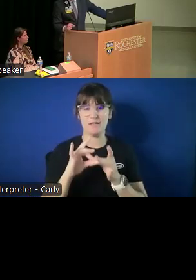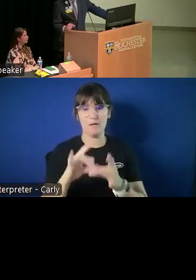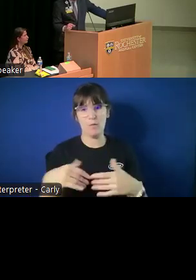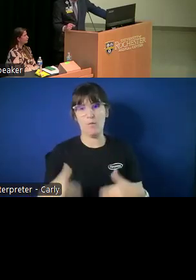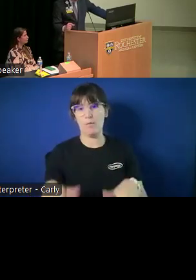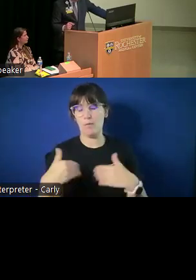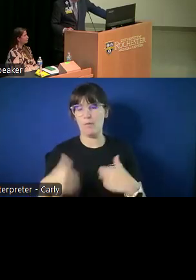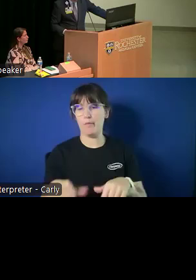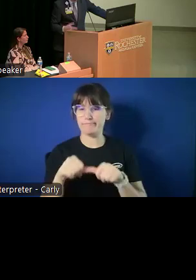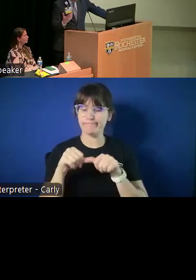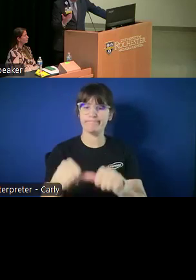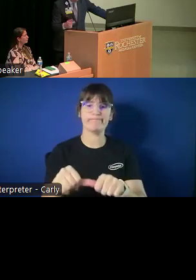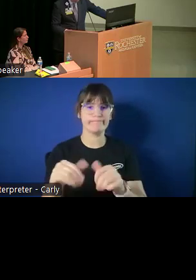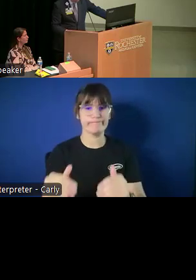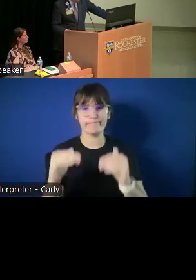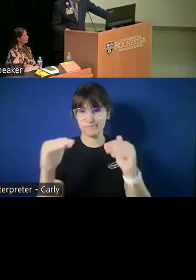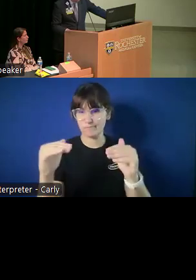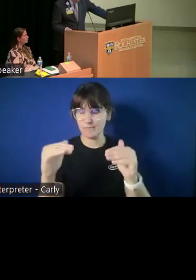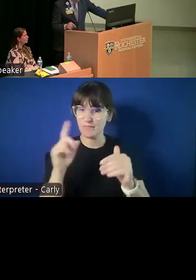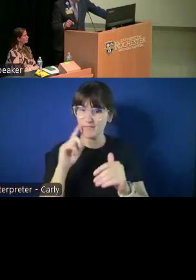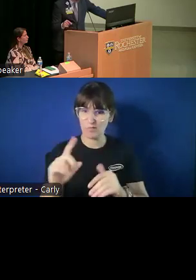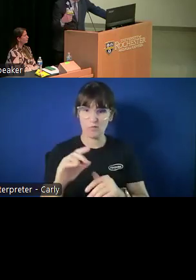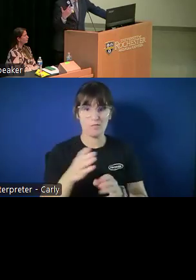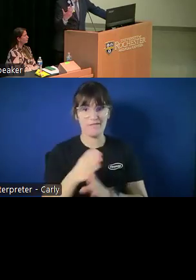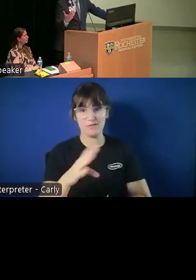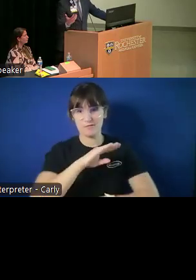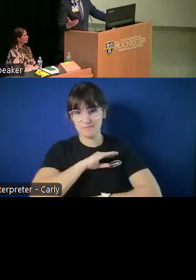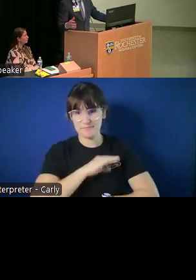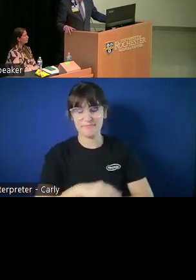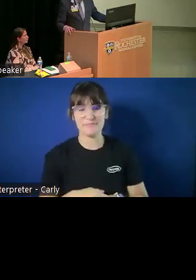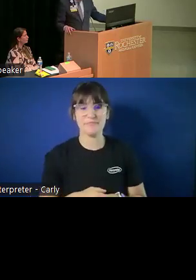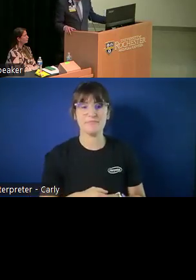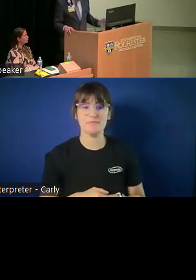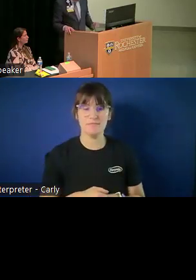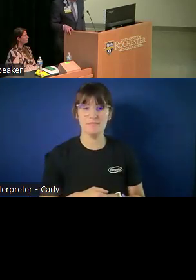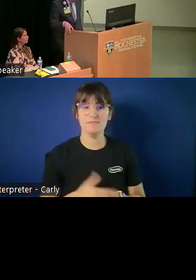who are satisfied or professionally fulfilled and then finally attempting to develop a comprehensive